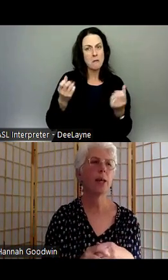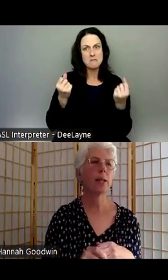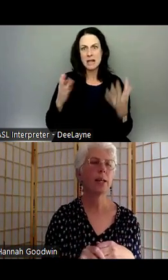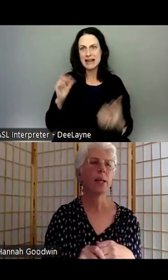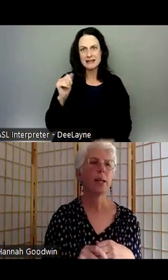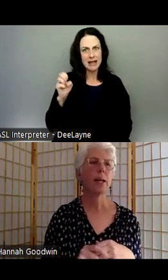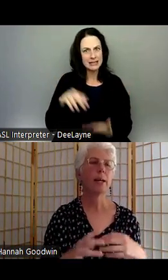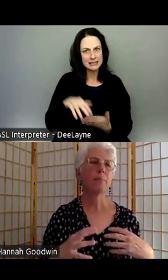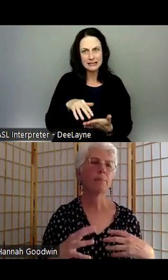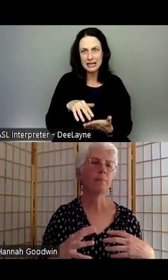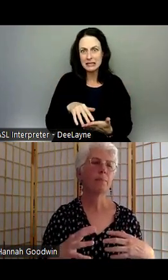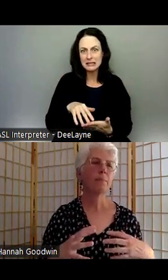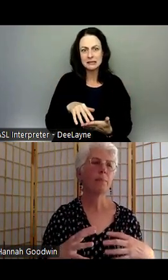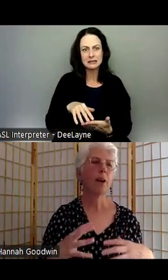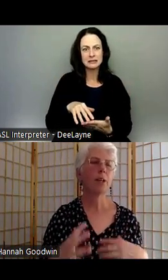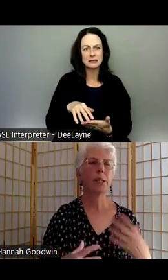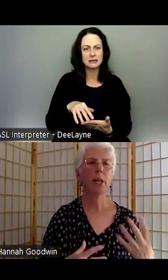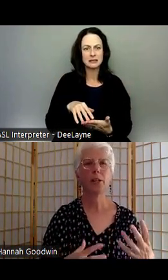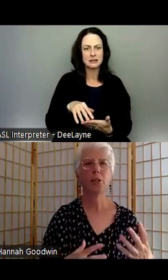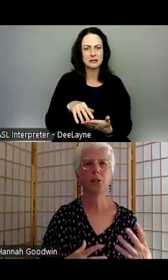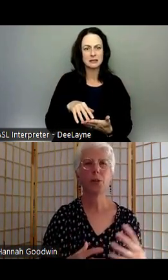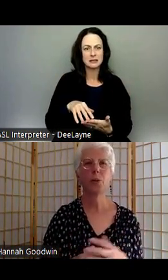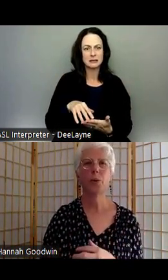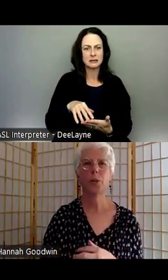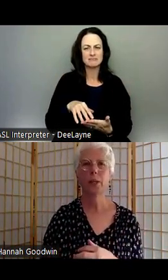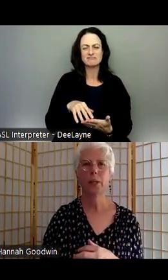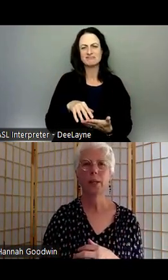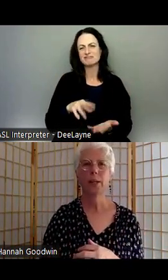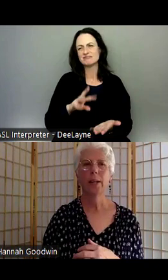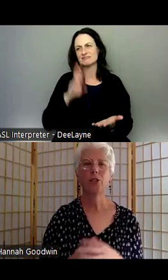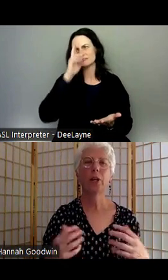that are intended to generate excitement,